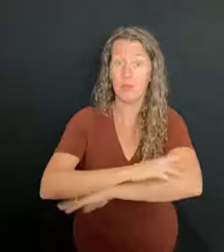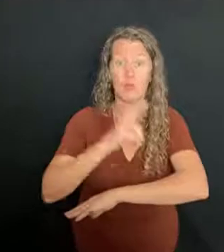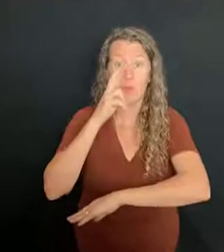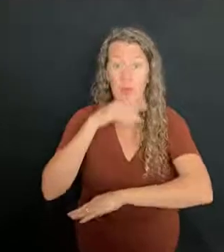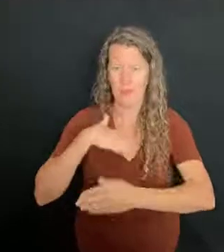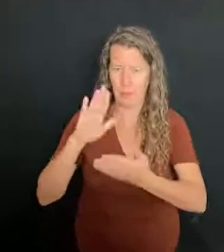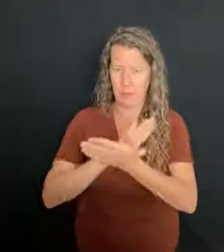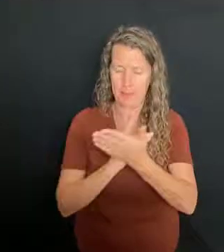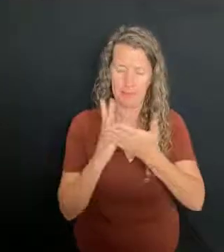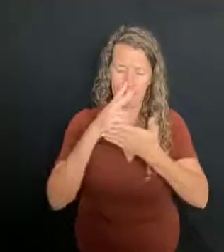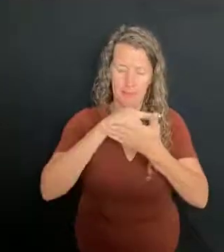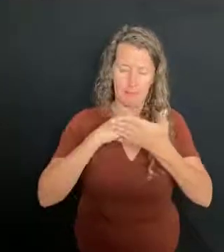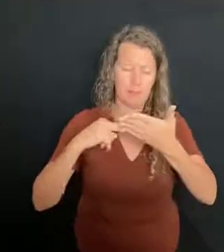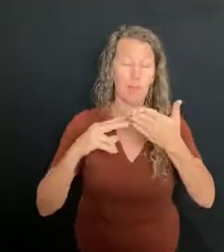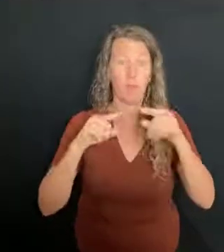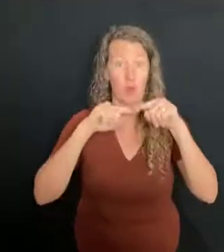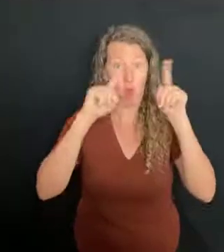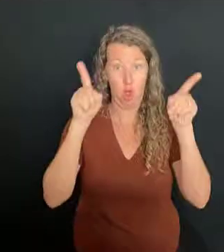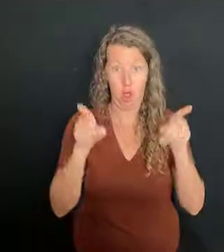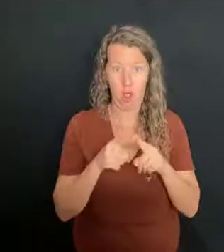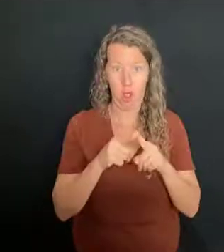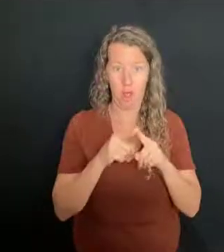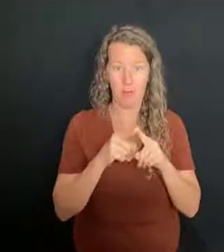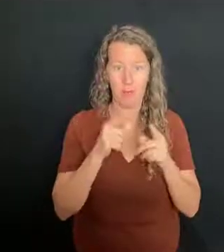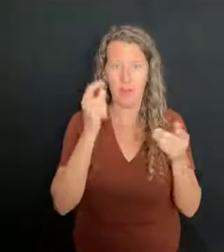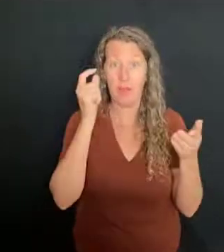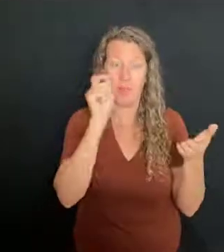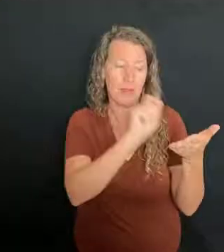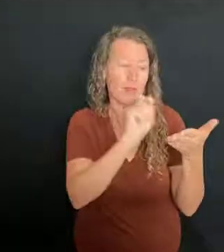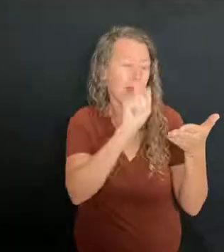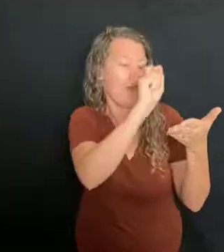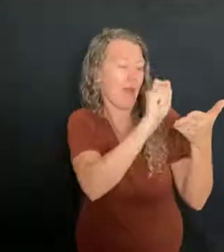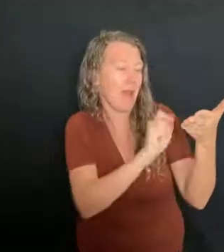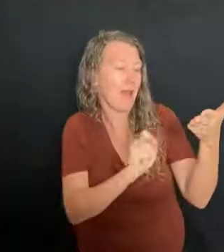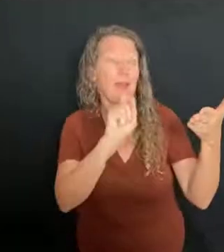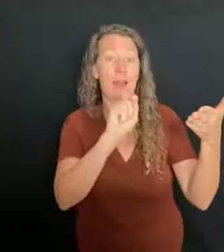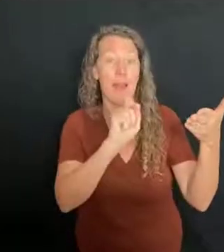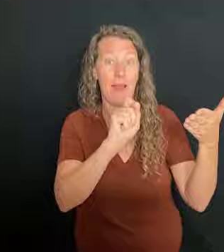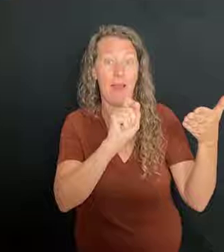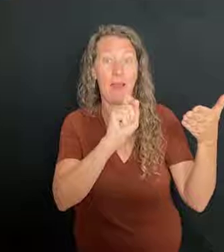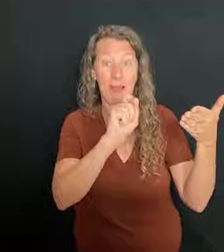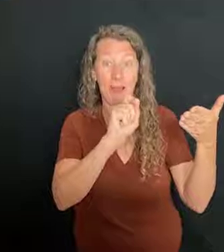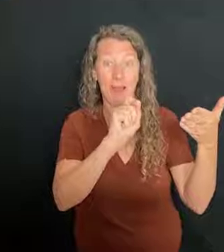Rosalee cuts out paper heart shapes with scissors and draws happy faces on them.